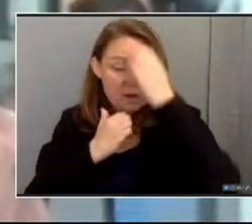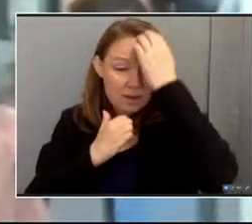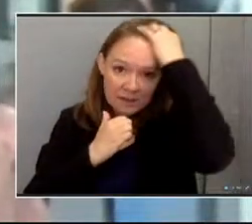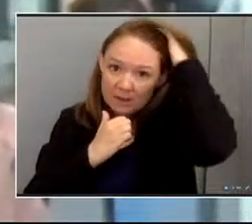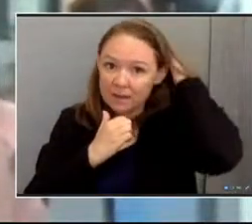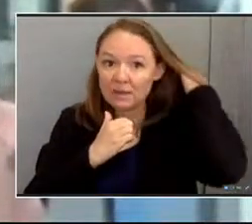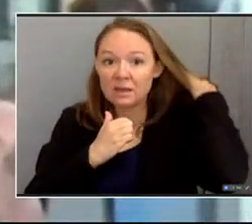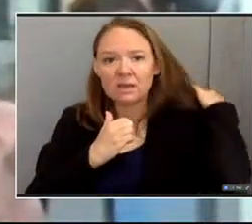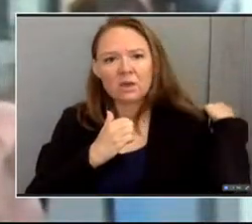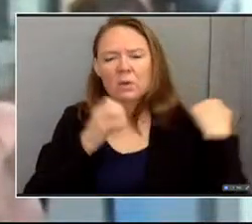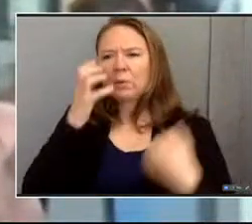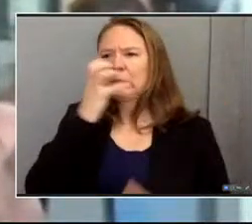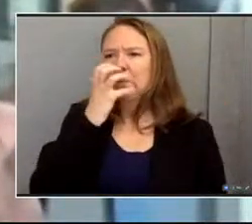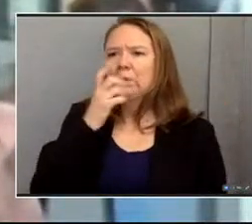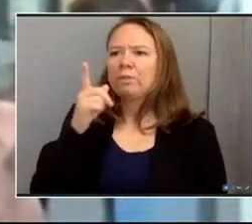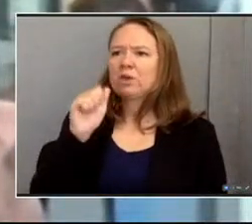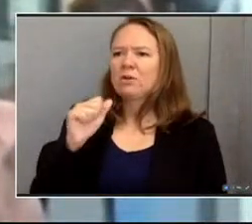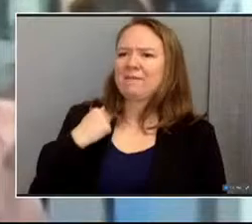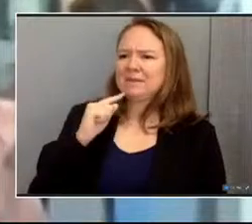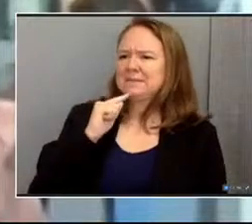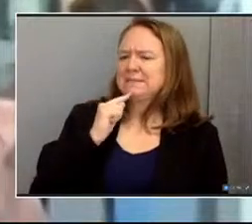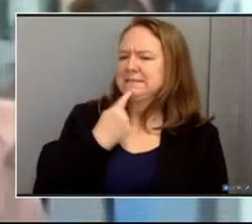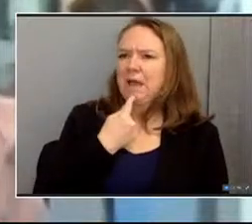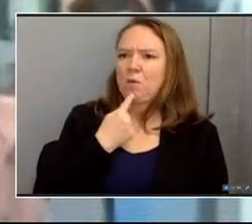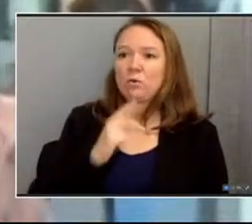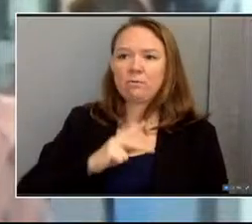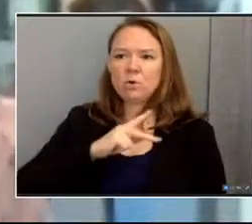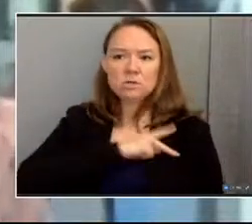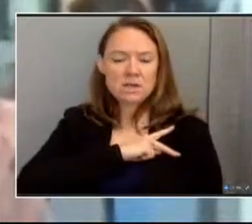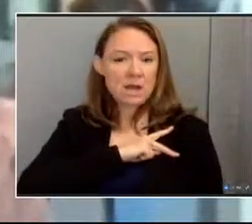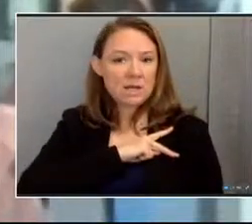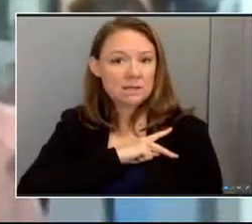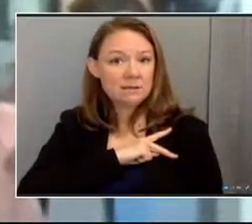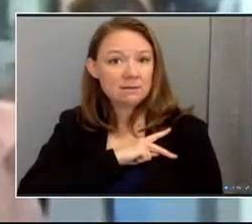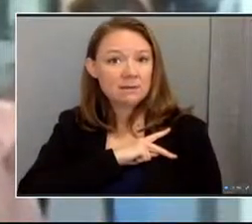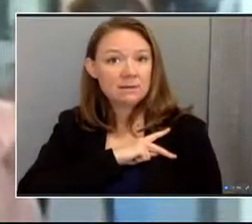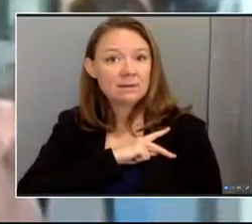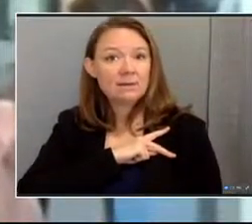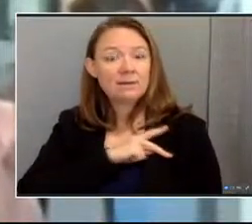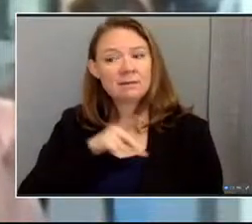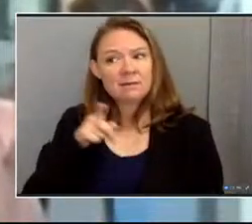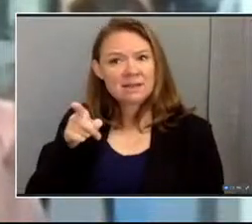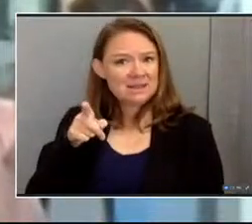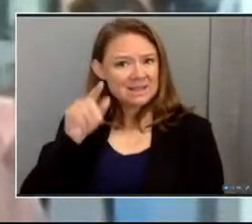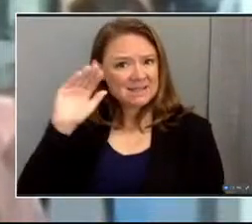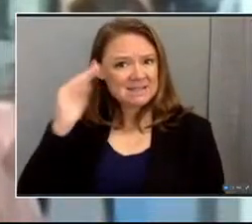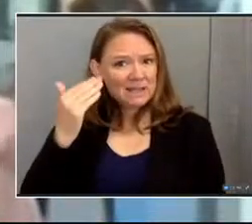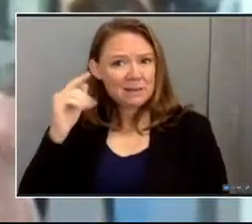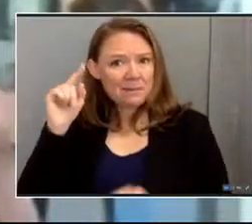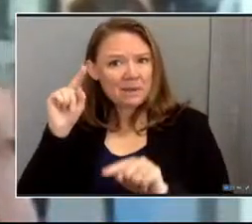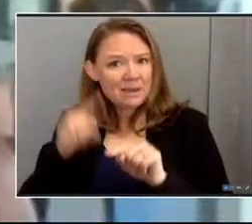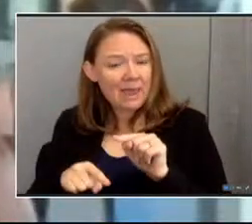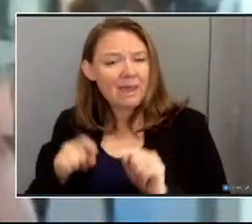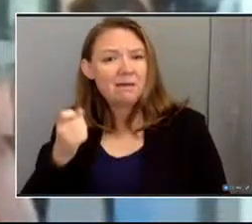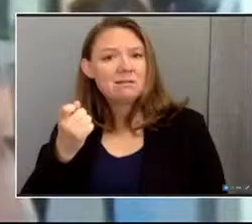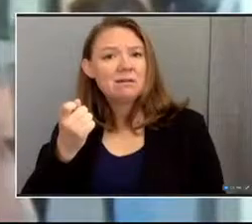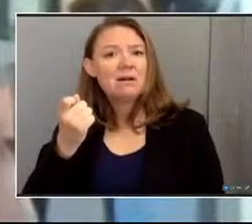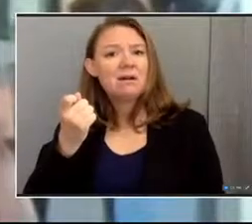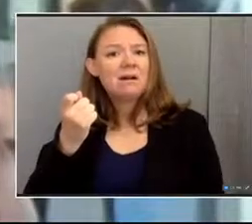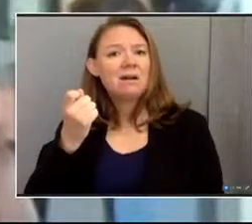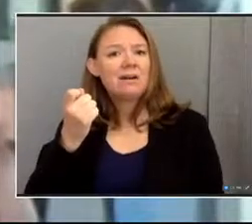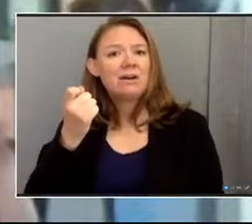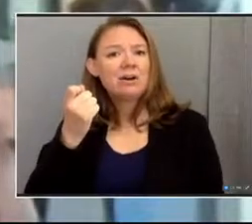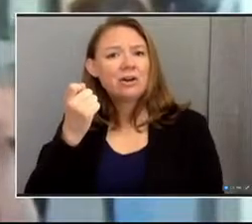and not understand that it was at the heart of studying music and art and not our color that